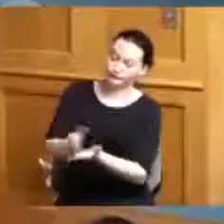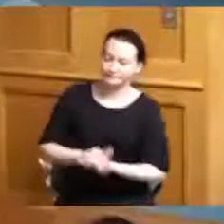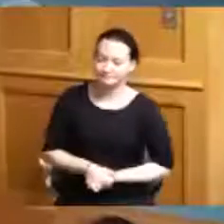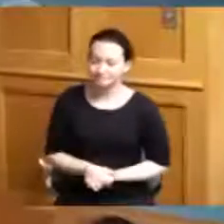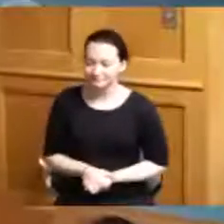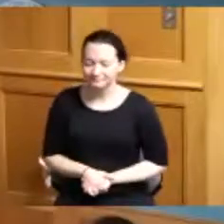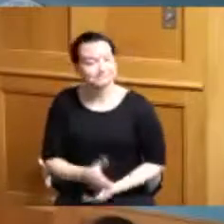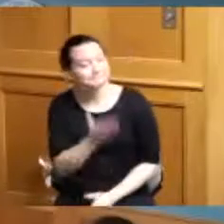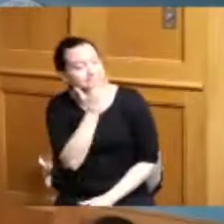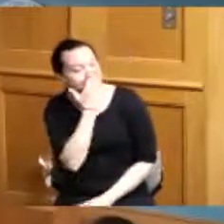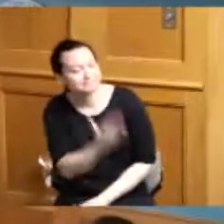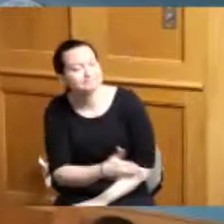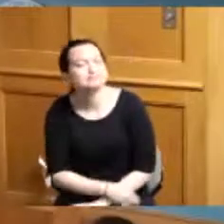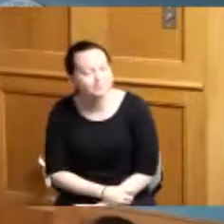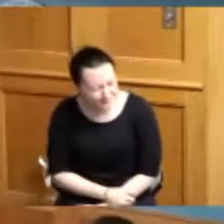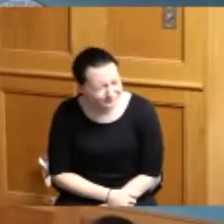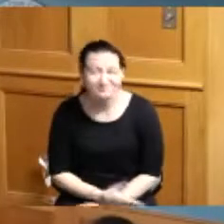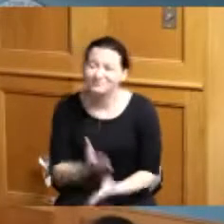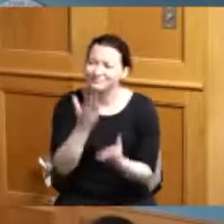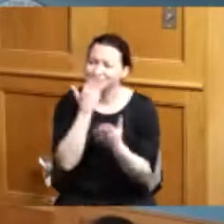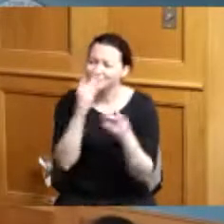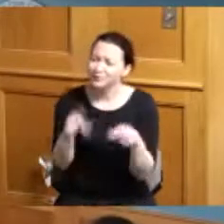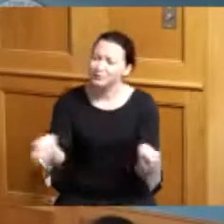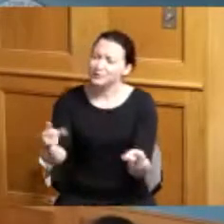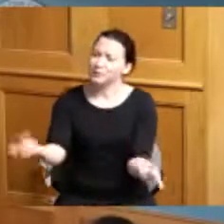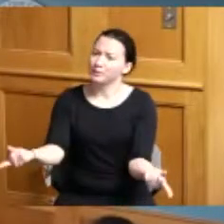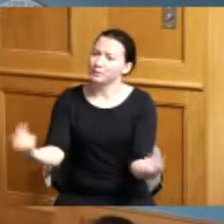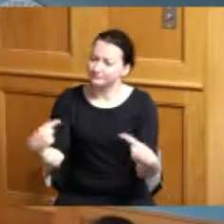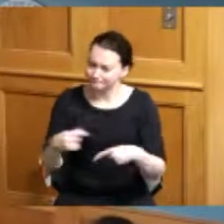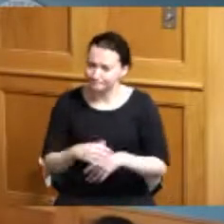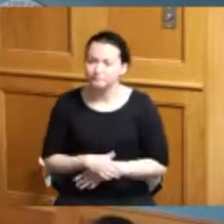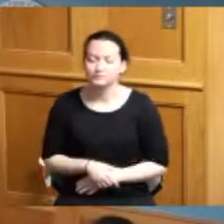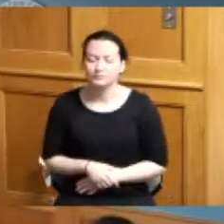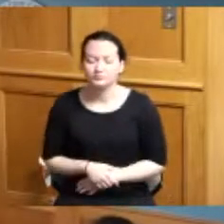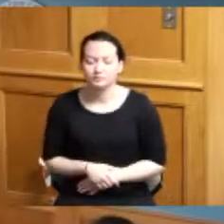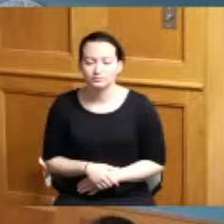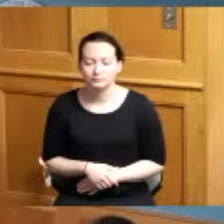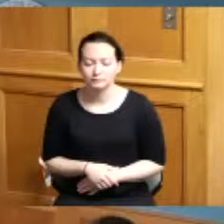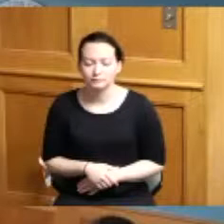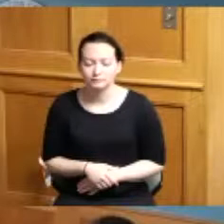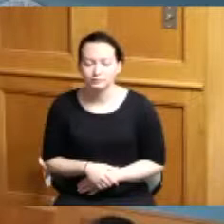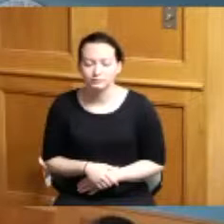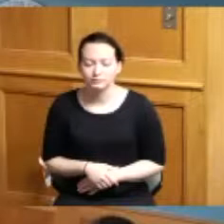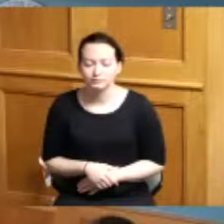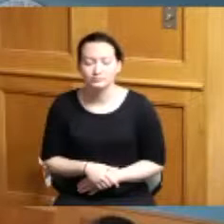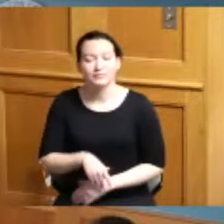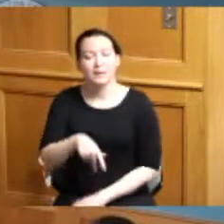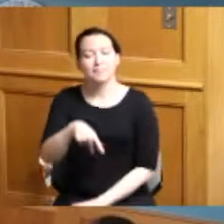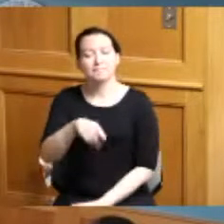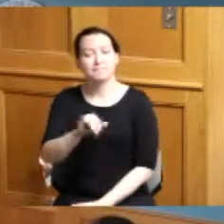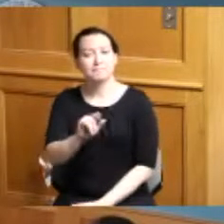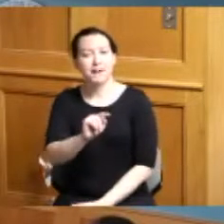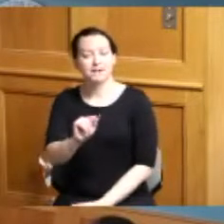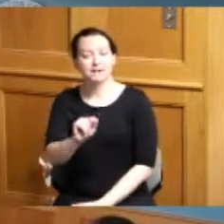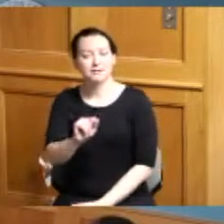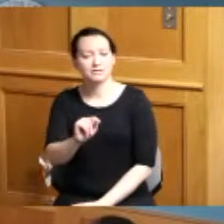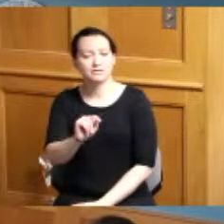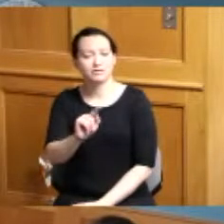thank you thank you all for being here losing Pat Tribbe is a huge loss for this community